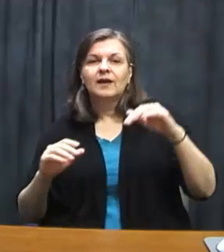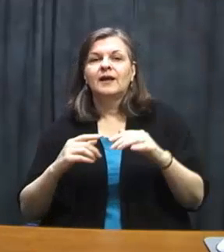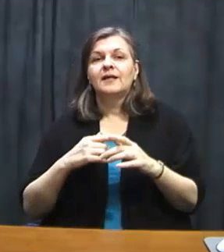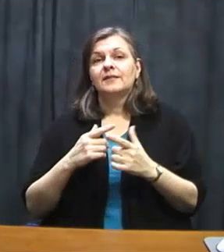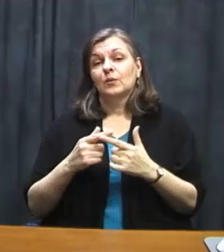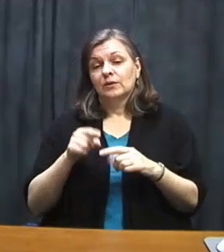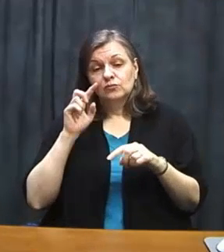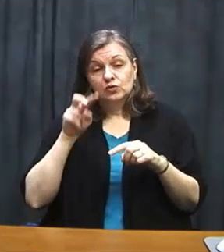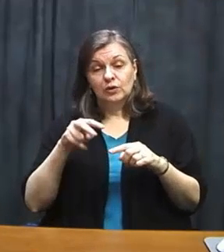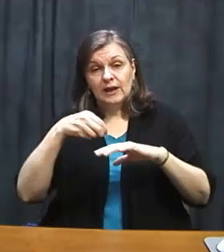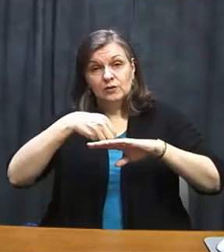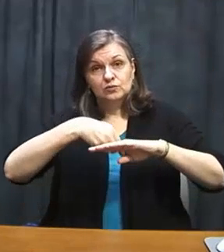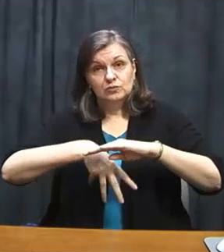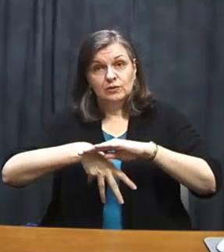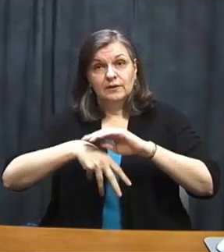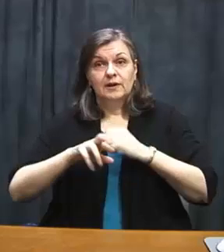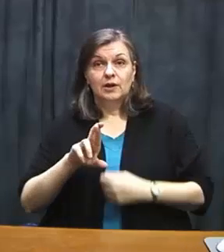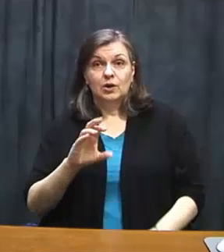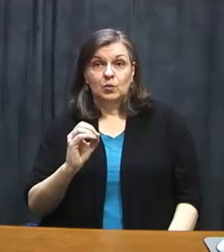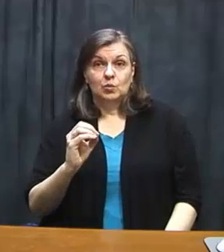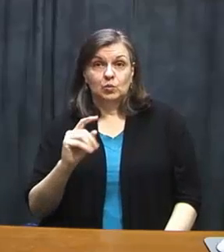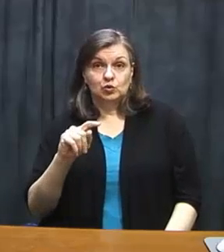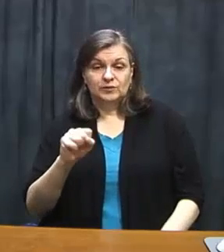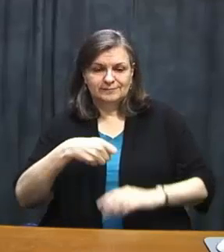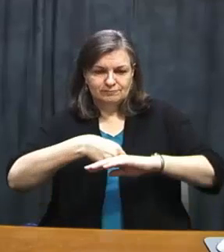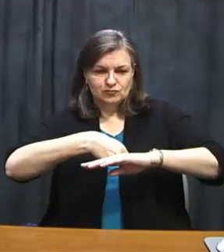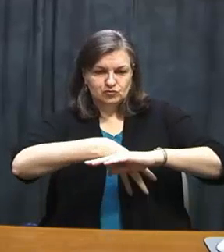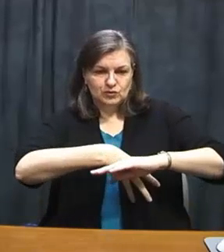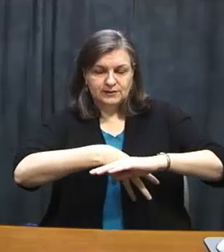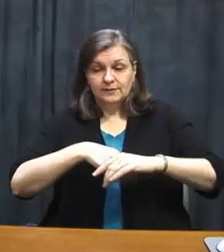we can look at roots as being different you can see the roots on the geranium but you can't